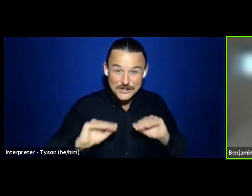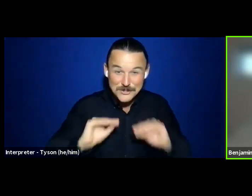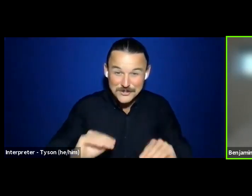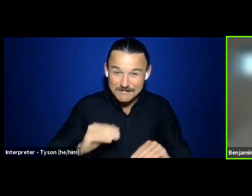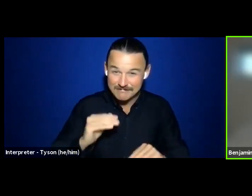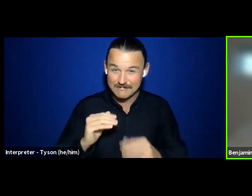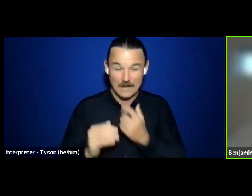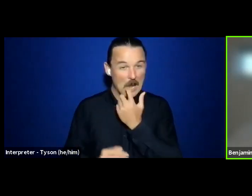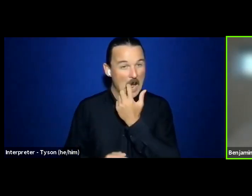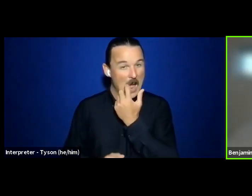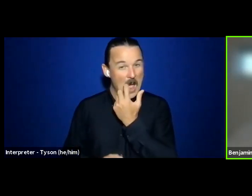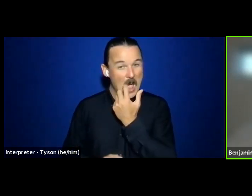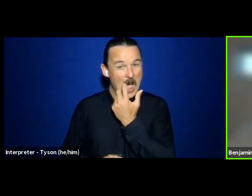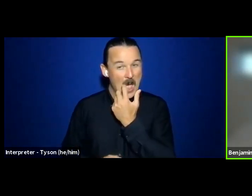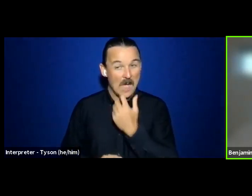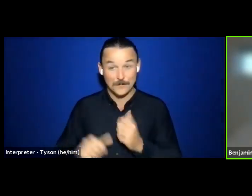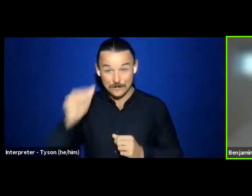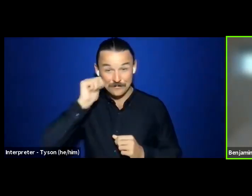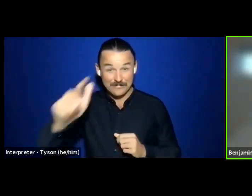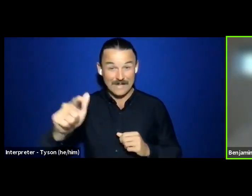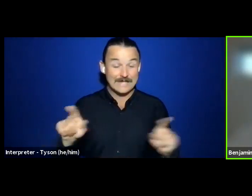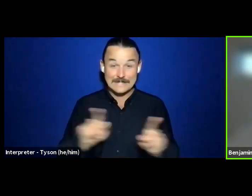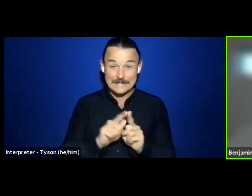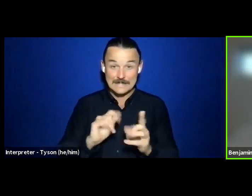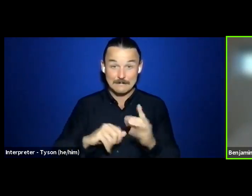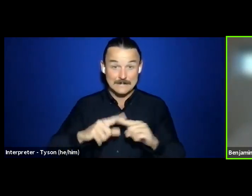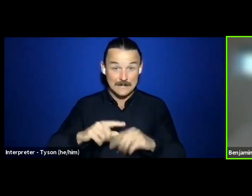should be treated with respect.